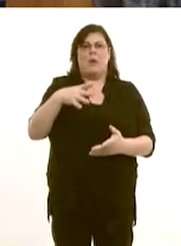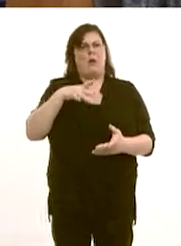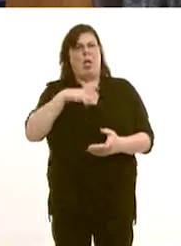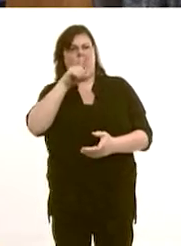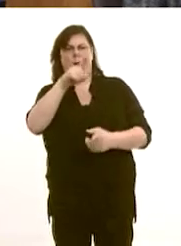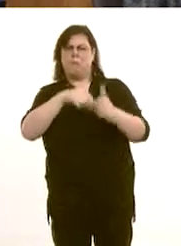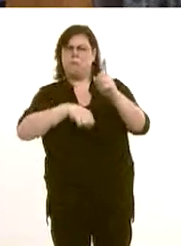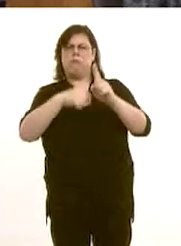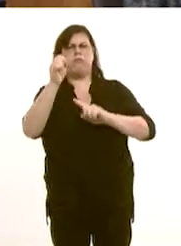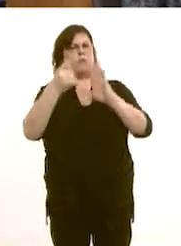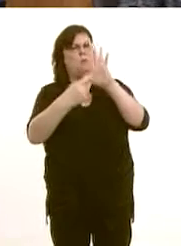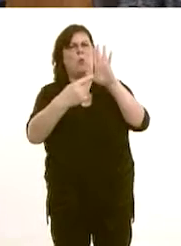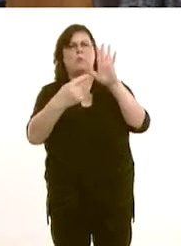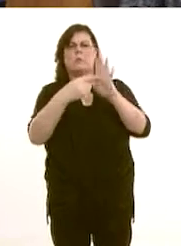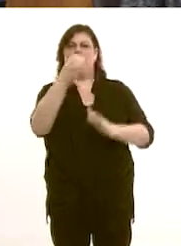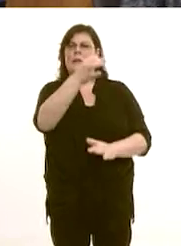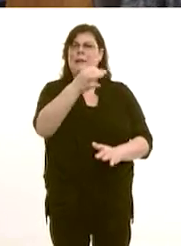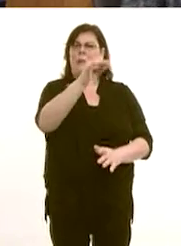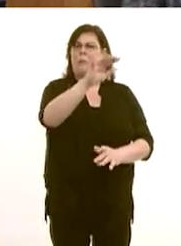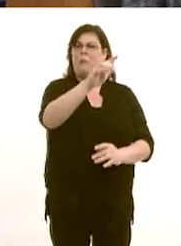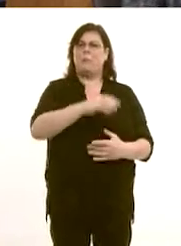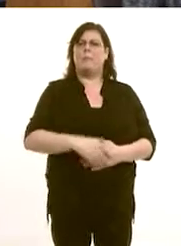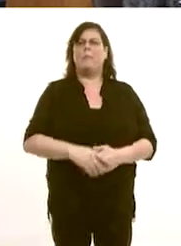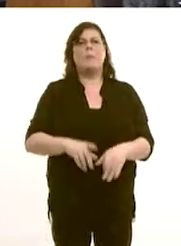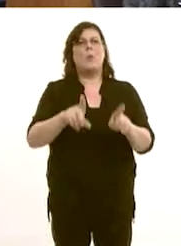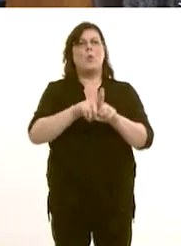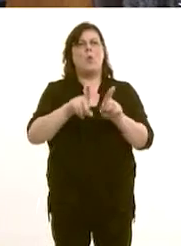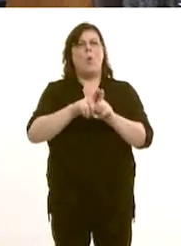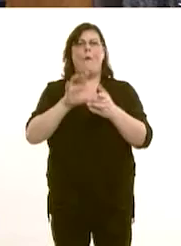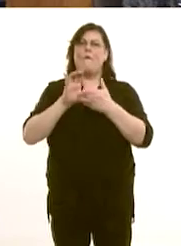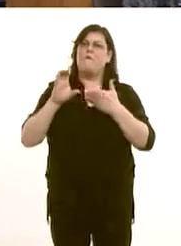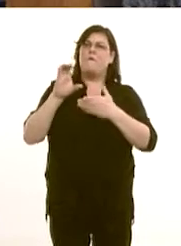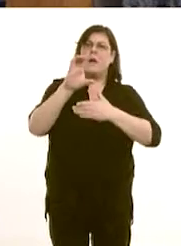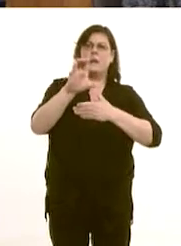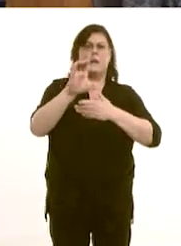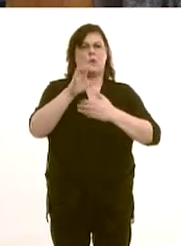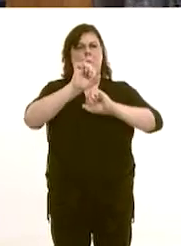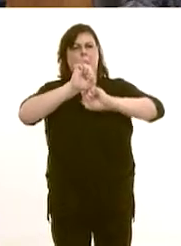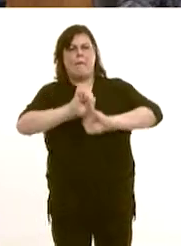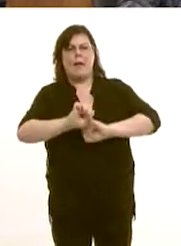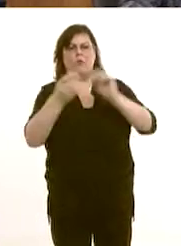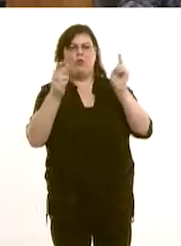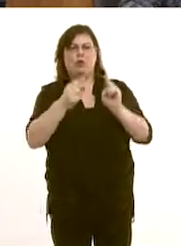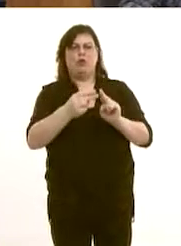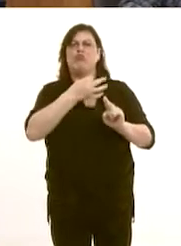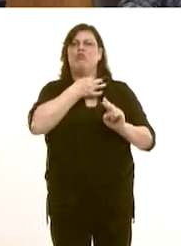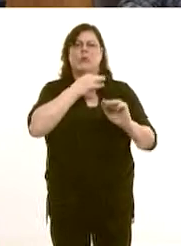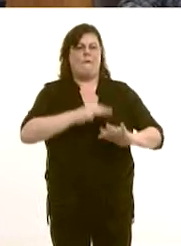Of course, we’ve invested in flood prevention in a number of places throughout Wales, and,